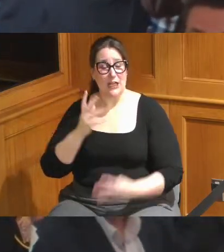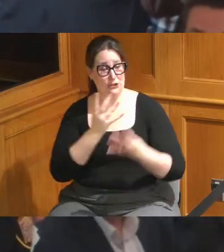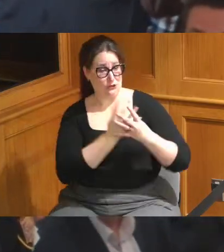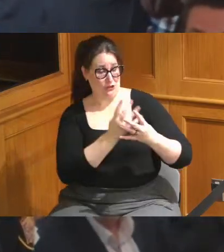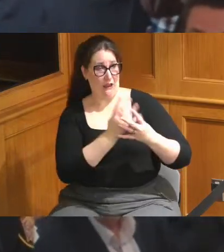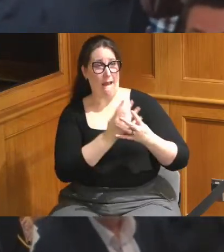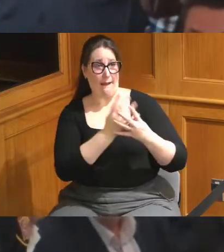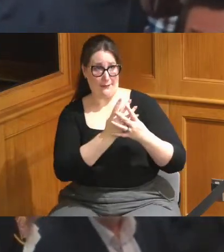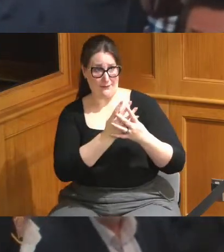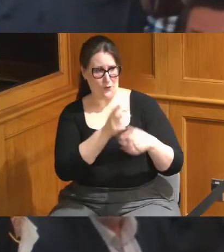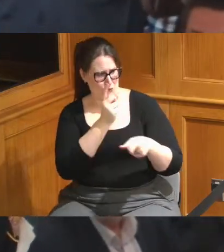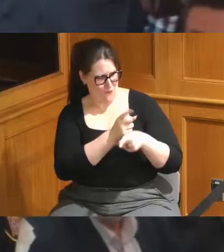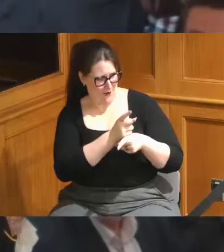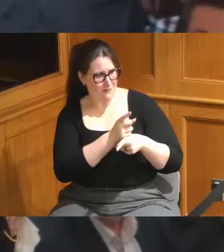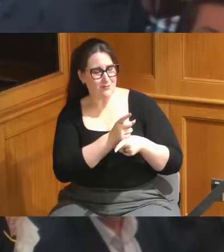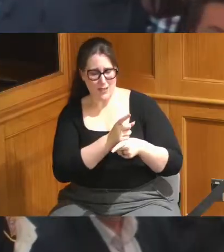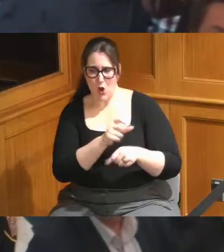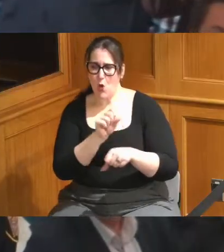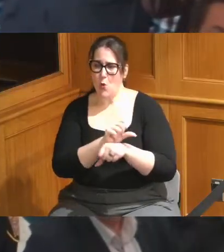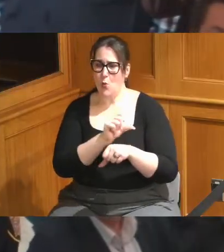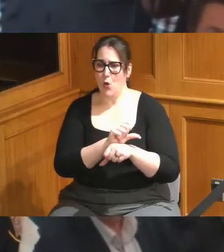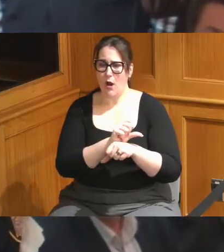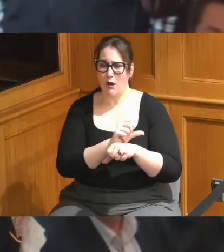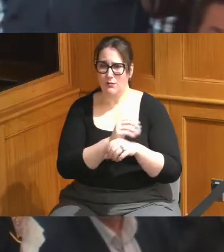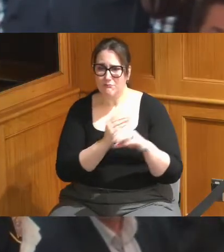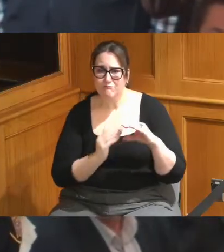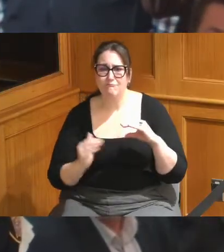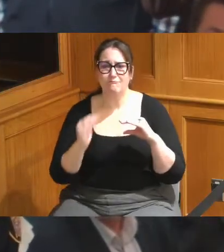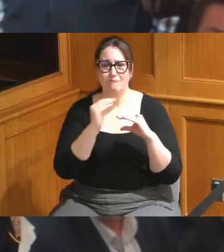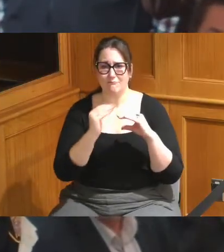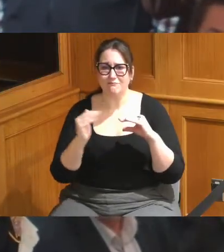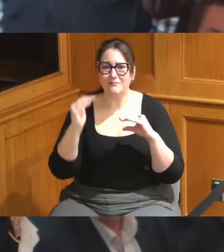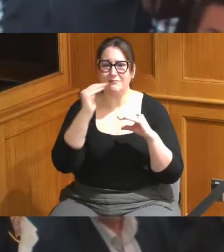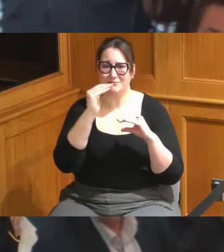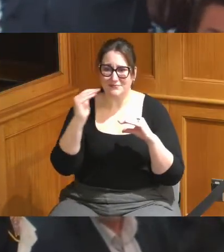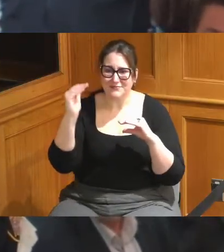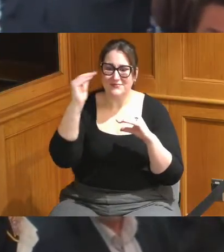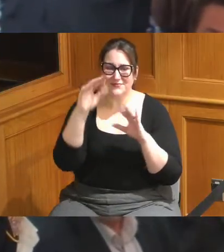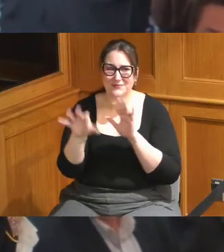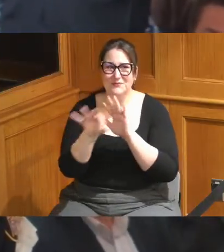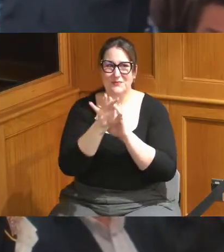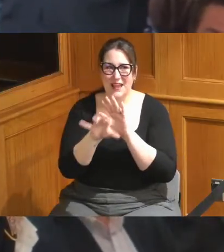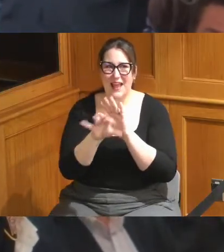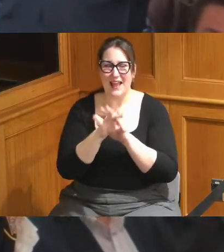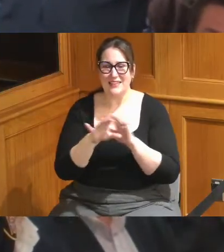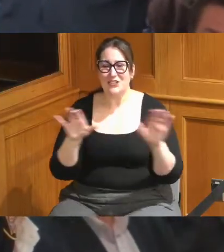right? work their way up through selection processes to do what they do best. And